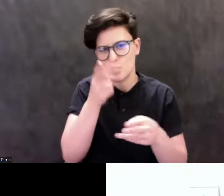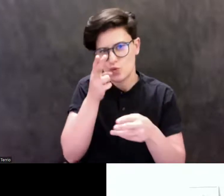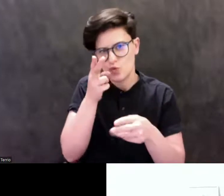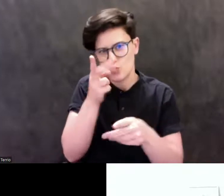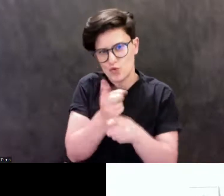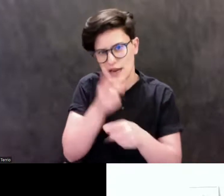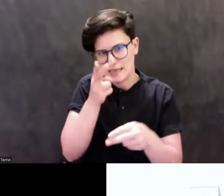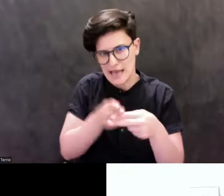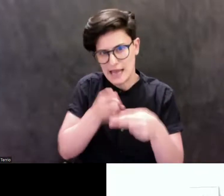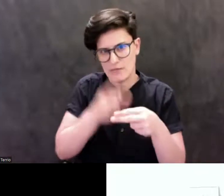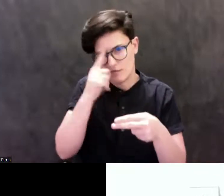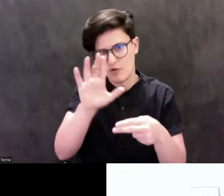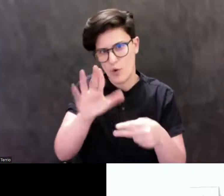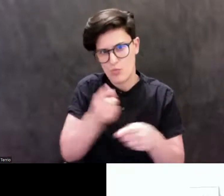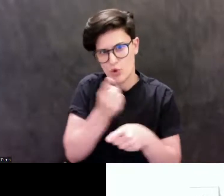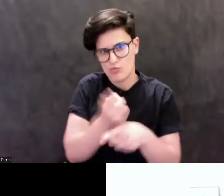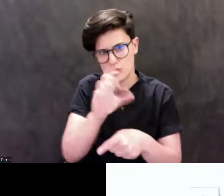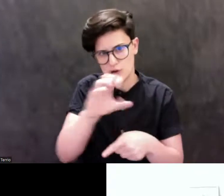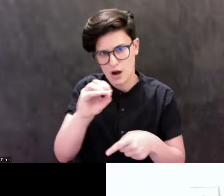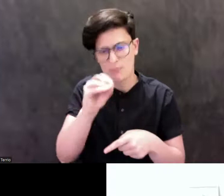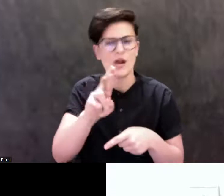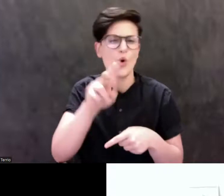Or you can call 211 for that information.